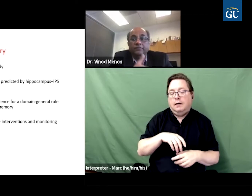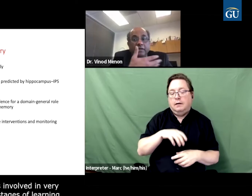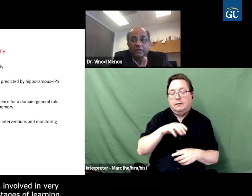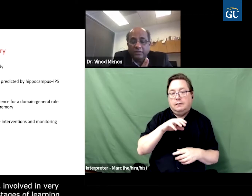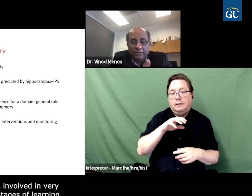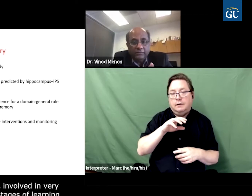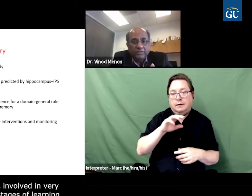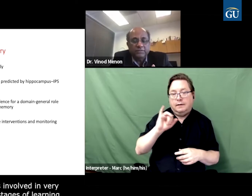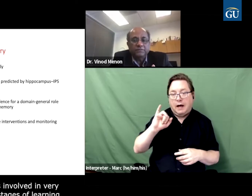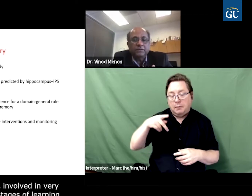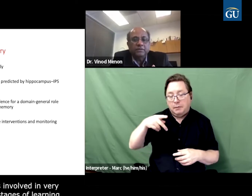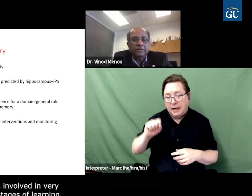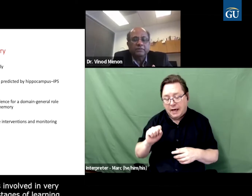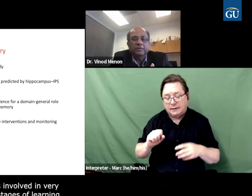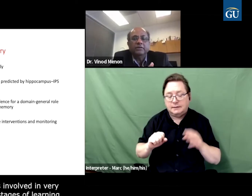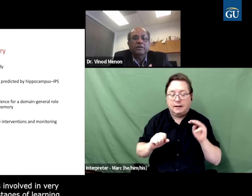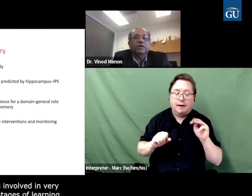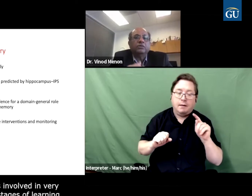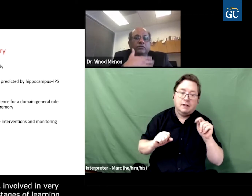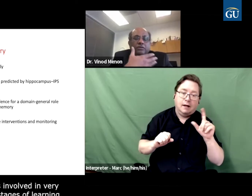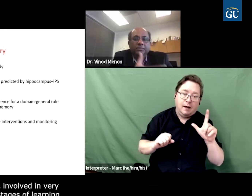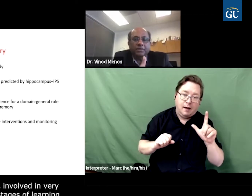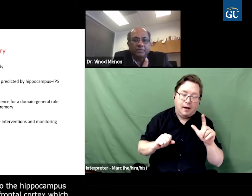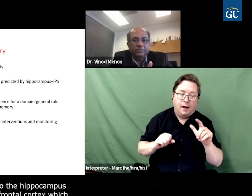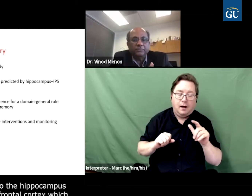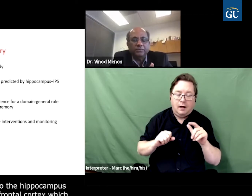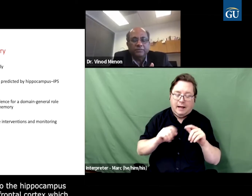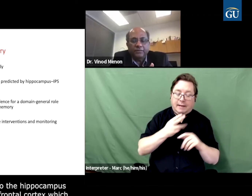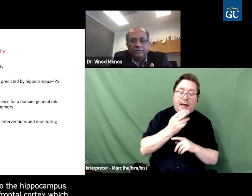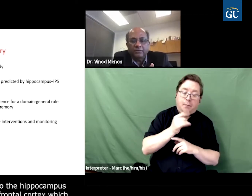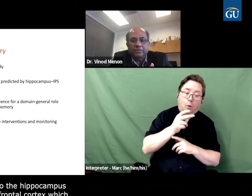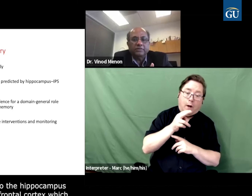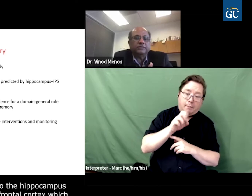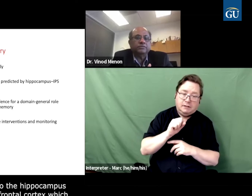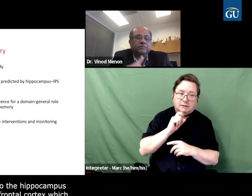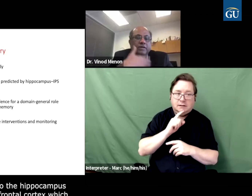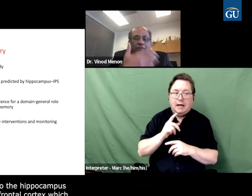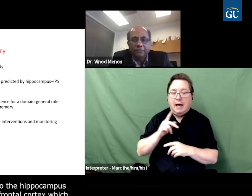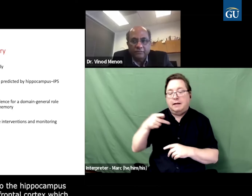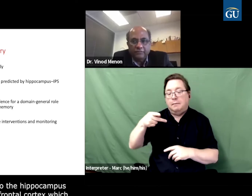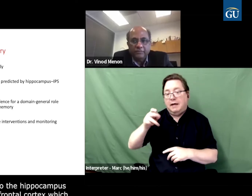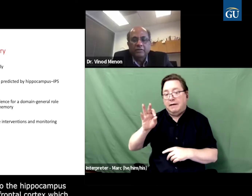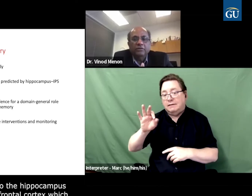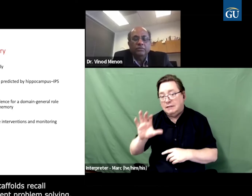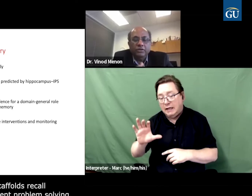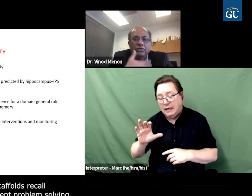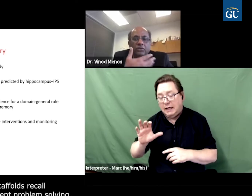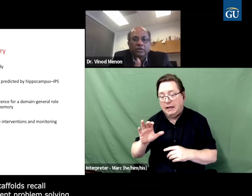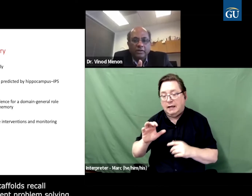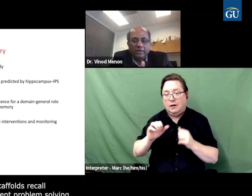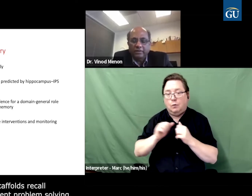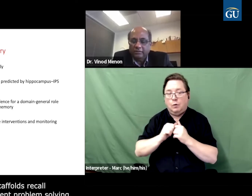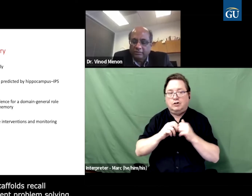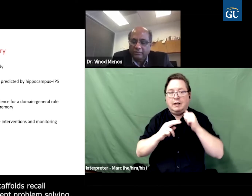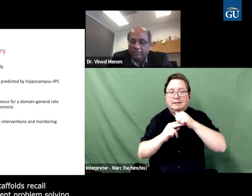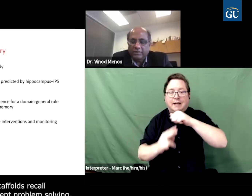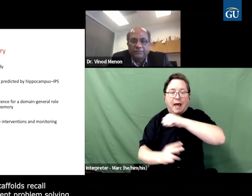that's involved in very early stages of learning and also the hippocampus and